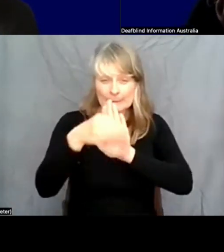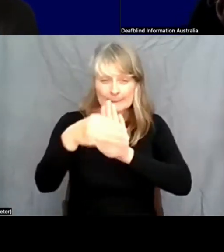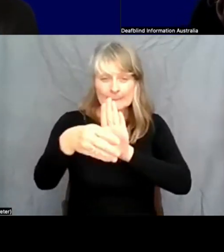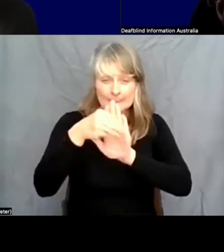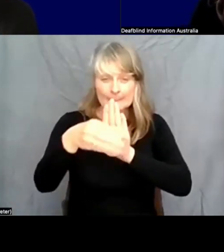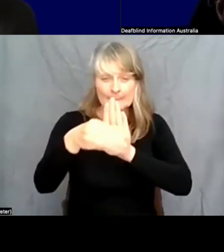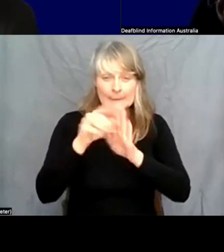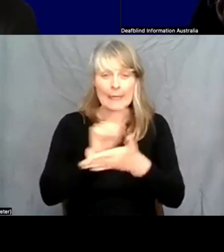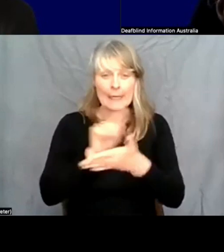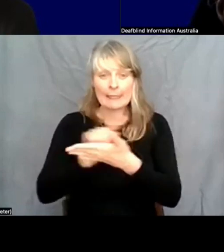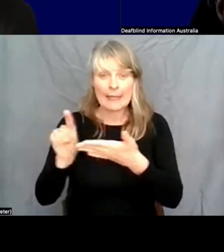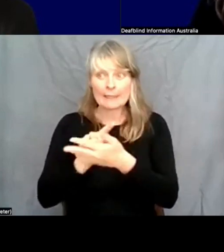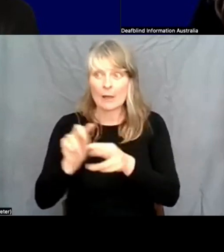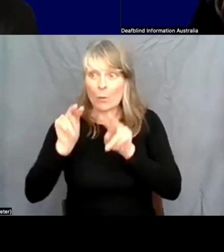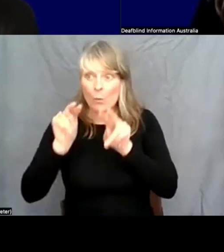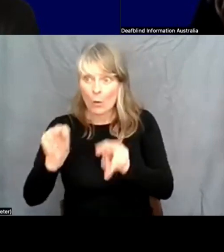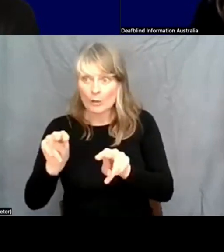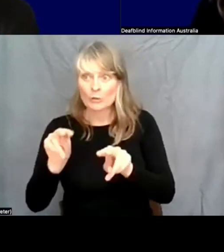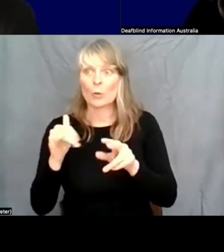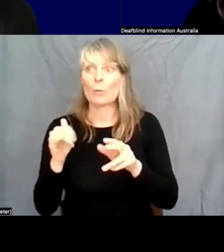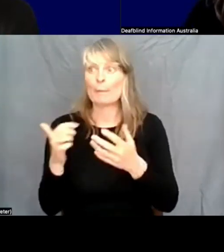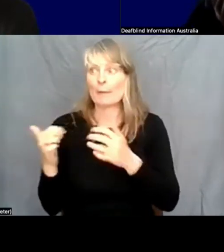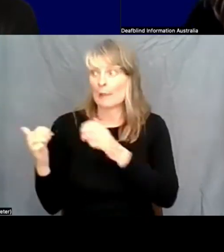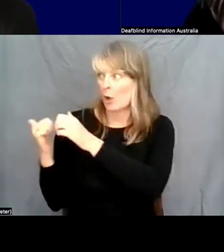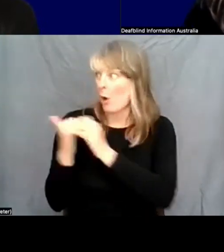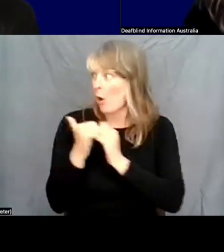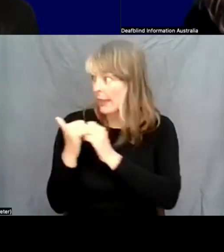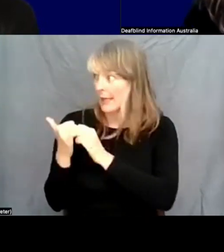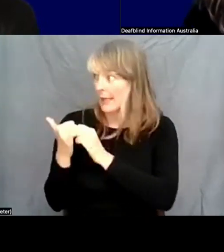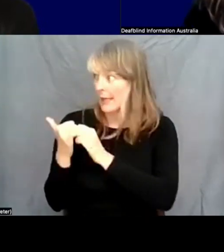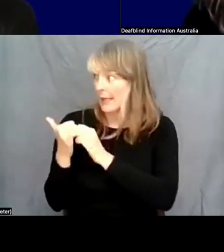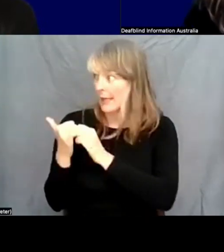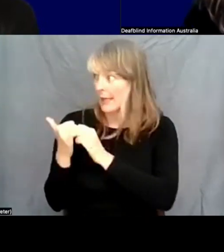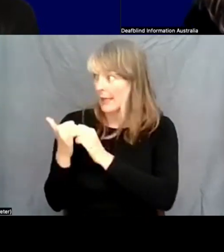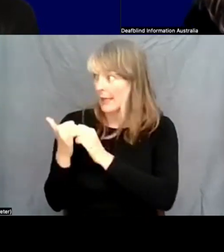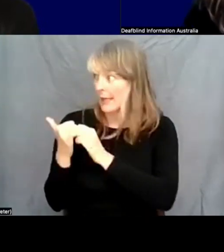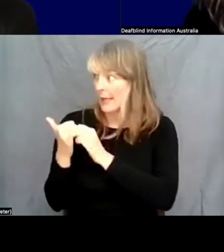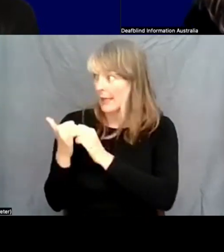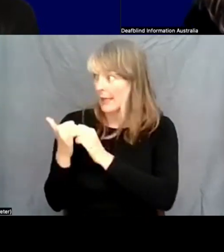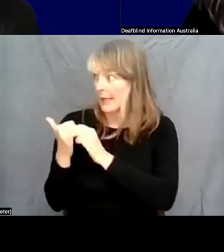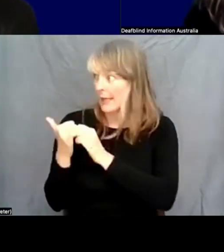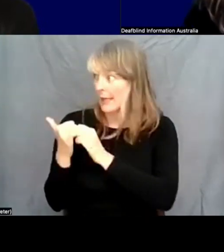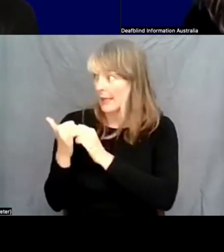with a colleague and go what are you seeing here? What might I have done differently?